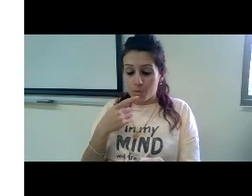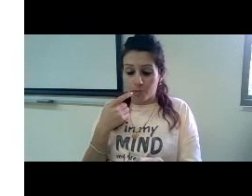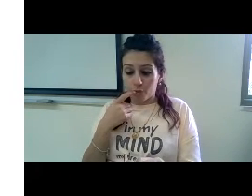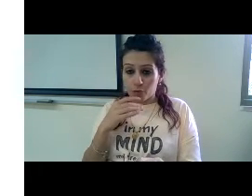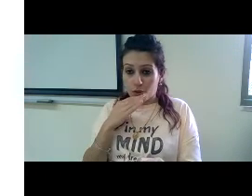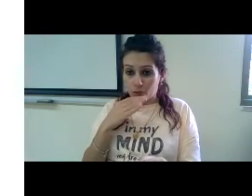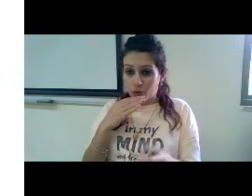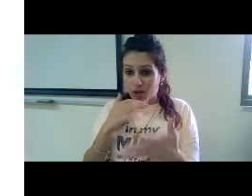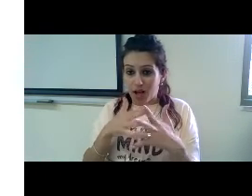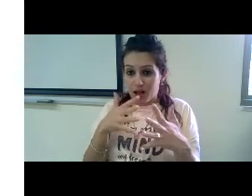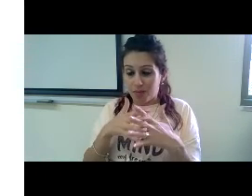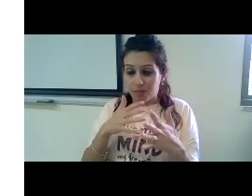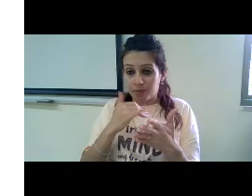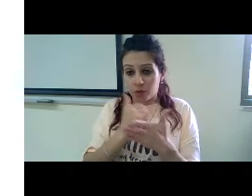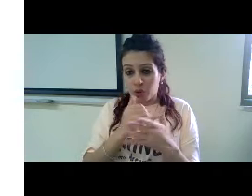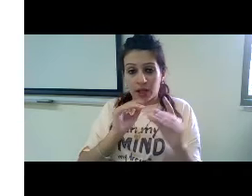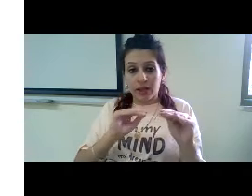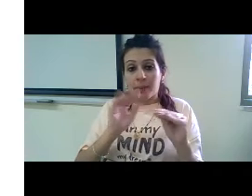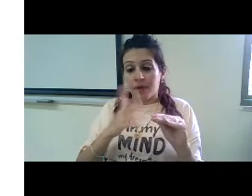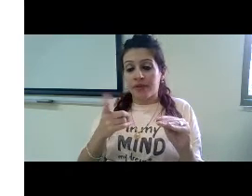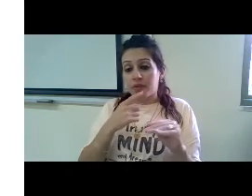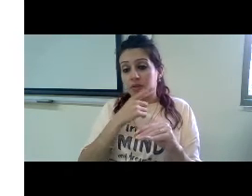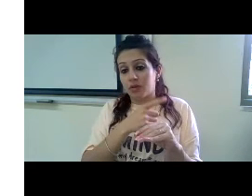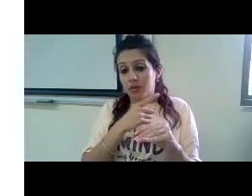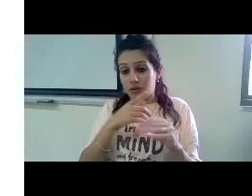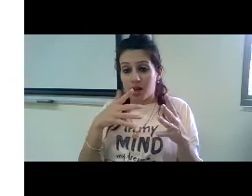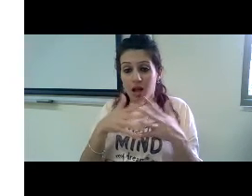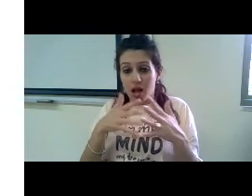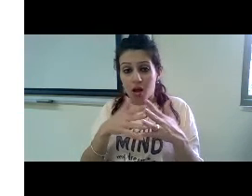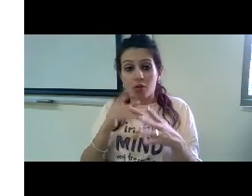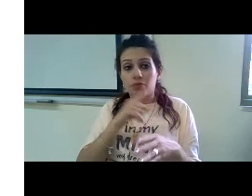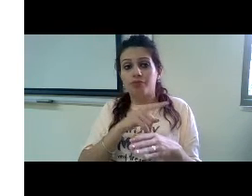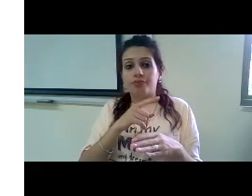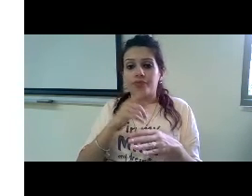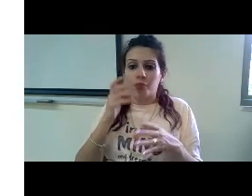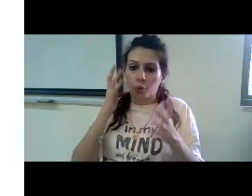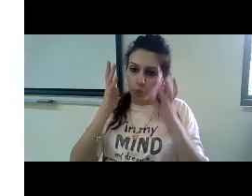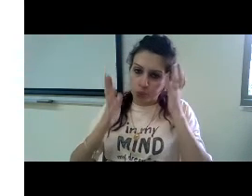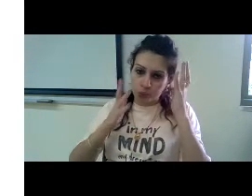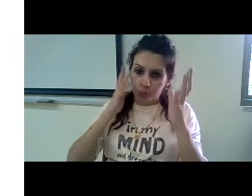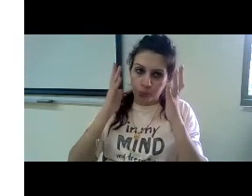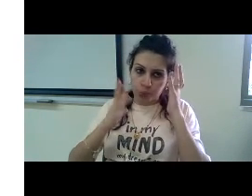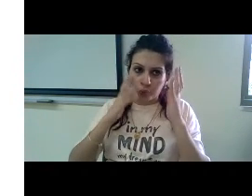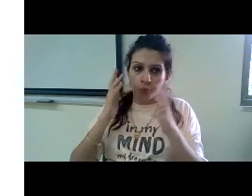from the inclusive education plan, an inclusive strategic plan in Jordan.